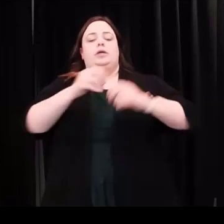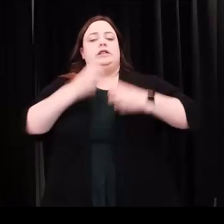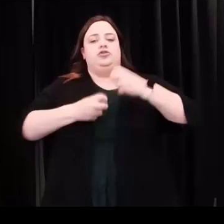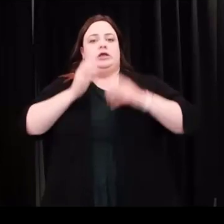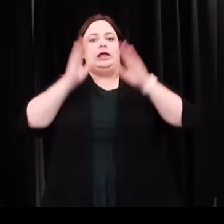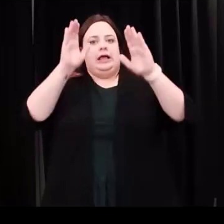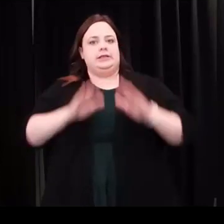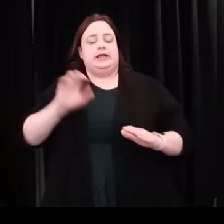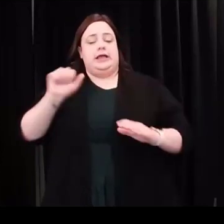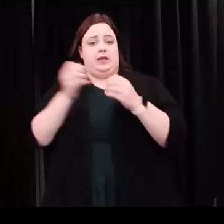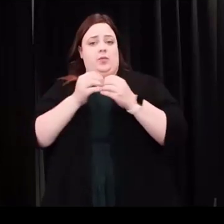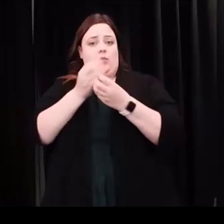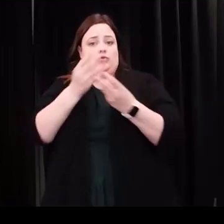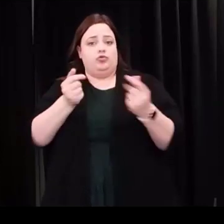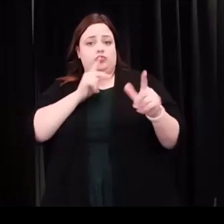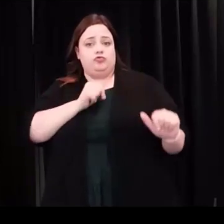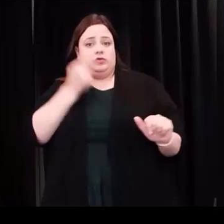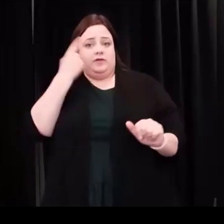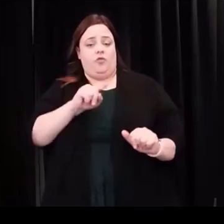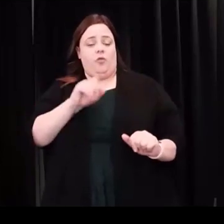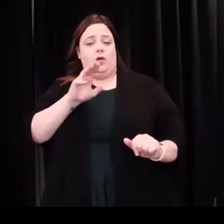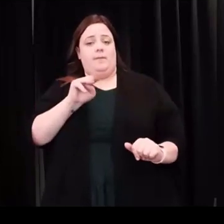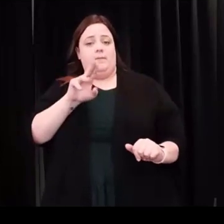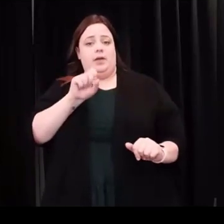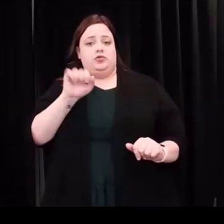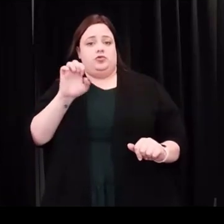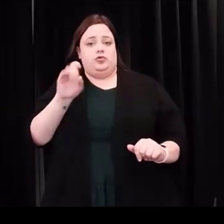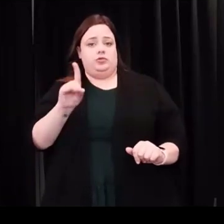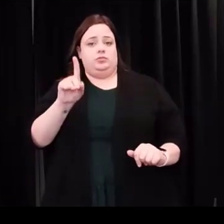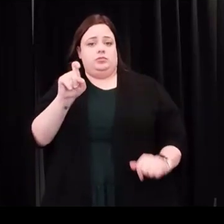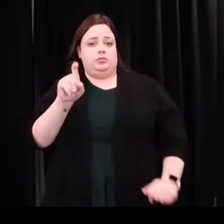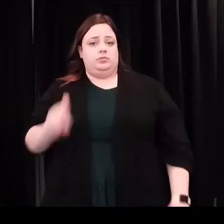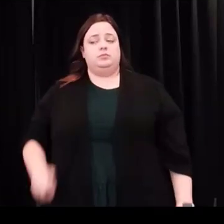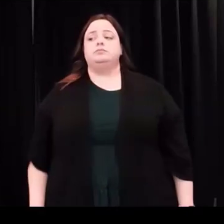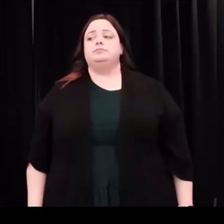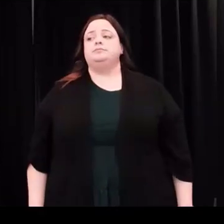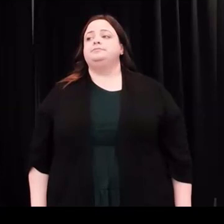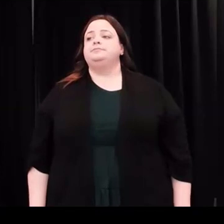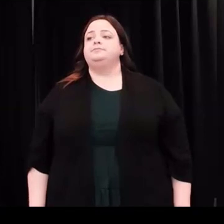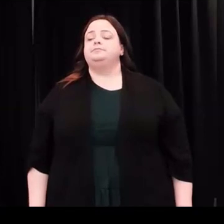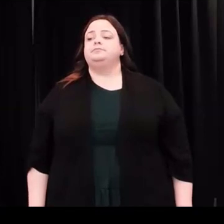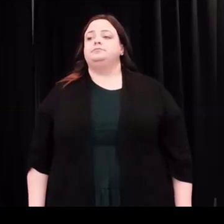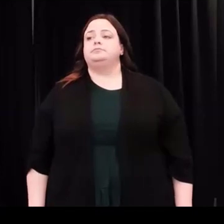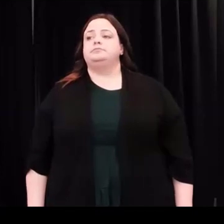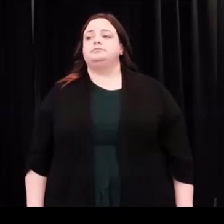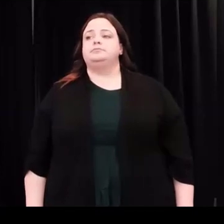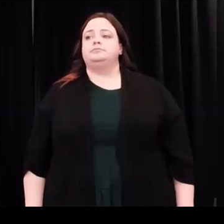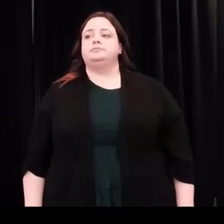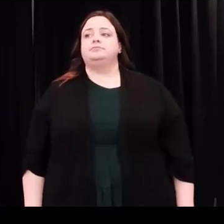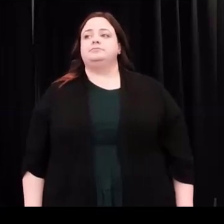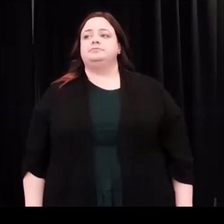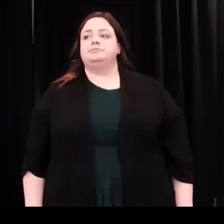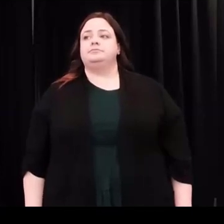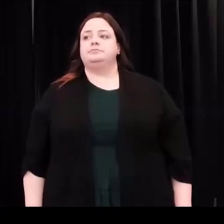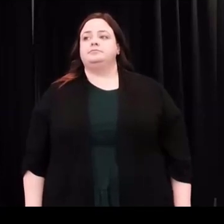excellent. Any other solutions for Colonel Mustard? Okay.